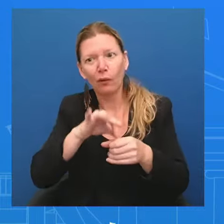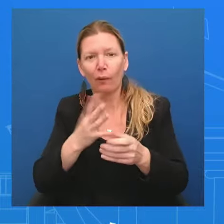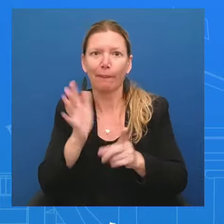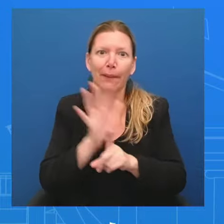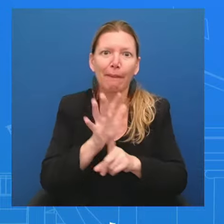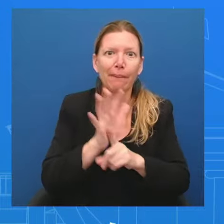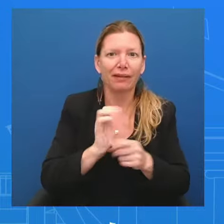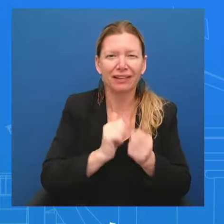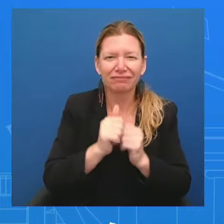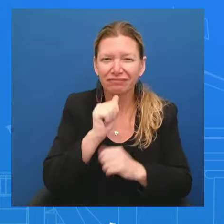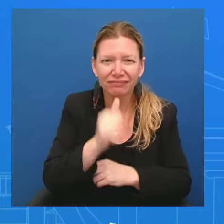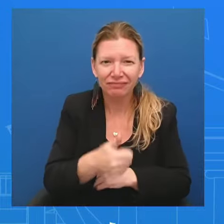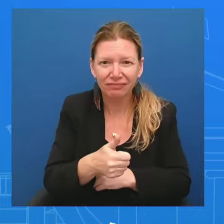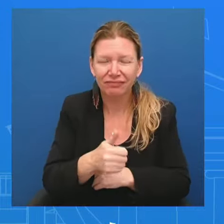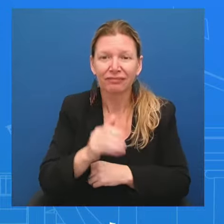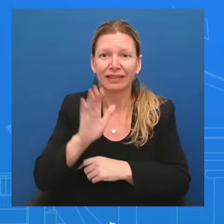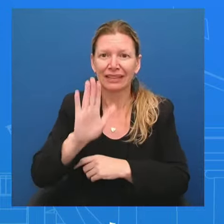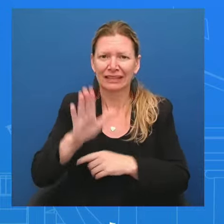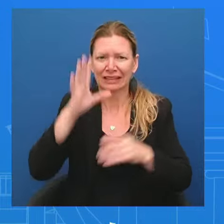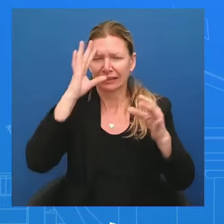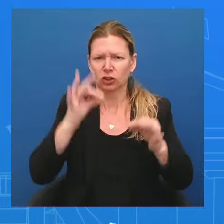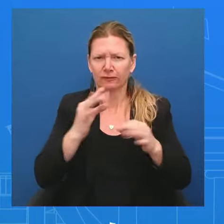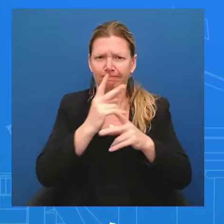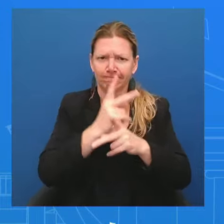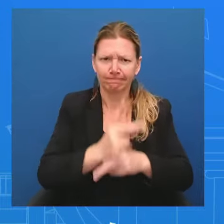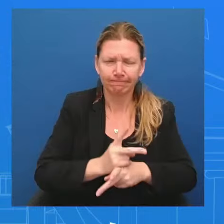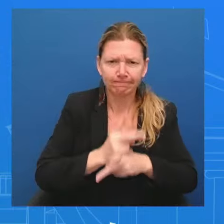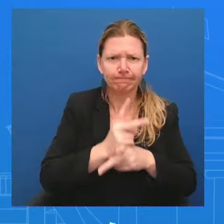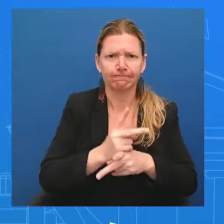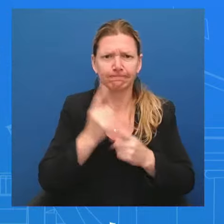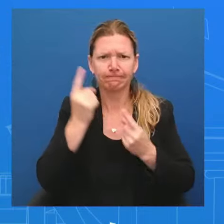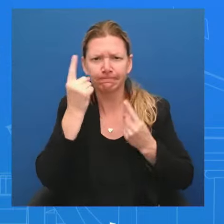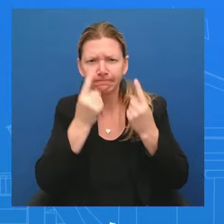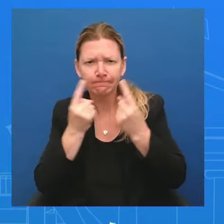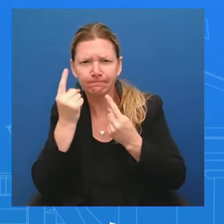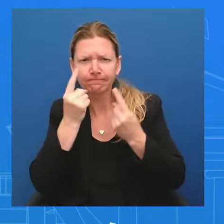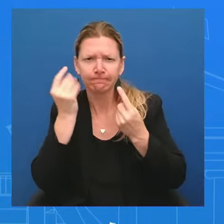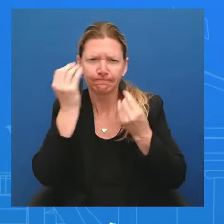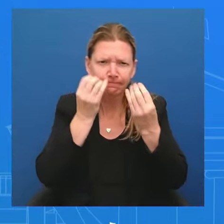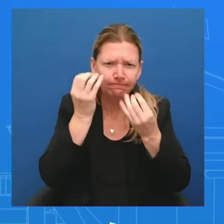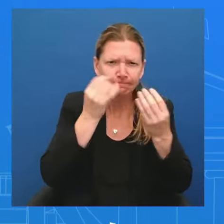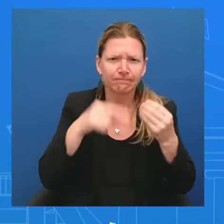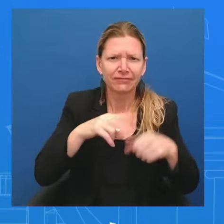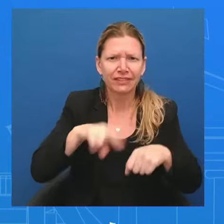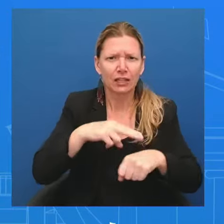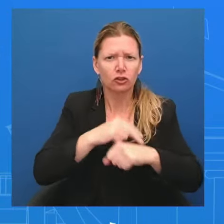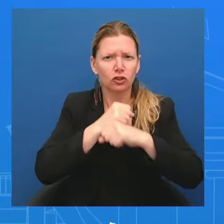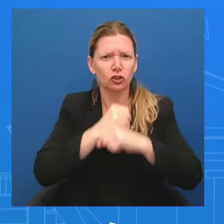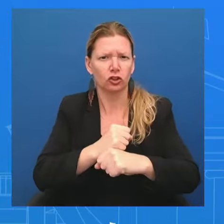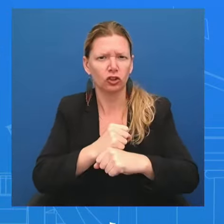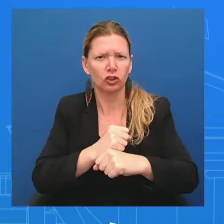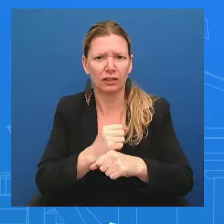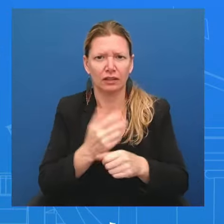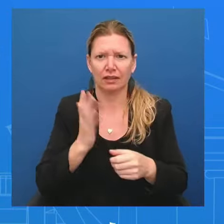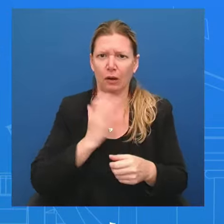what's at stake for our safety and security here at home and abroad, and what's in the best interest of our allies and partners.